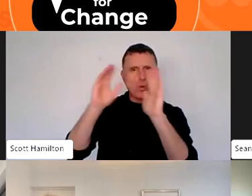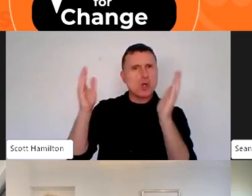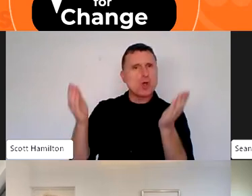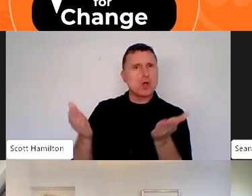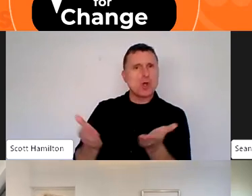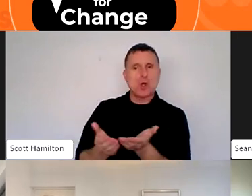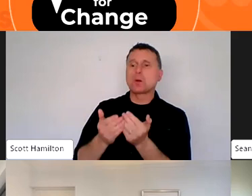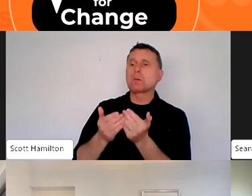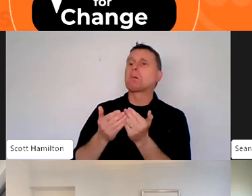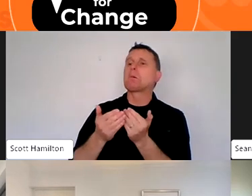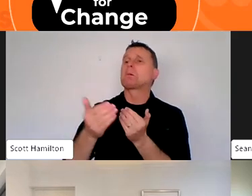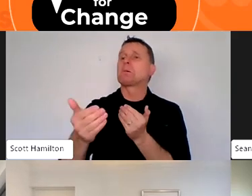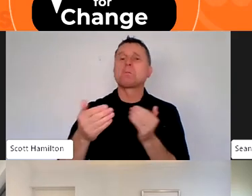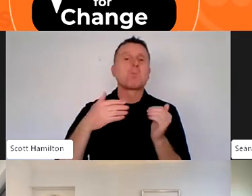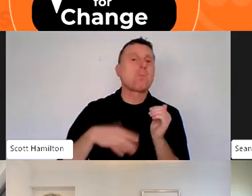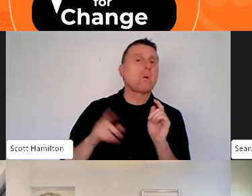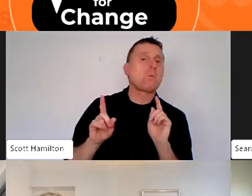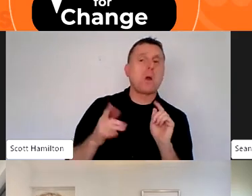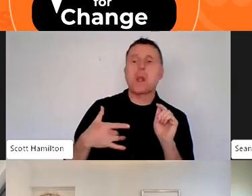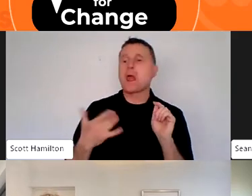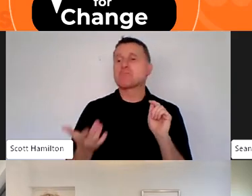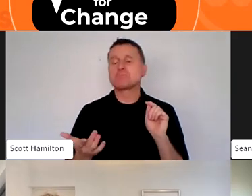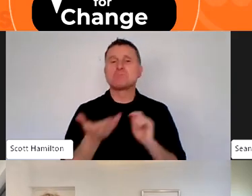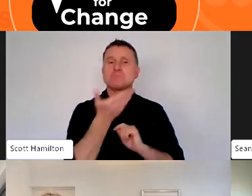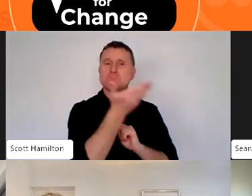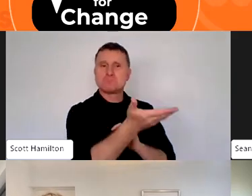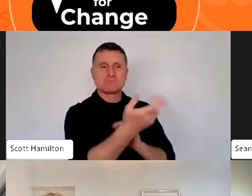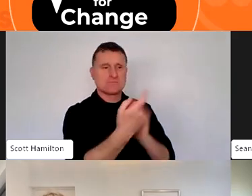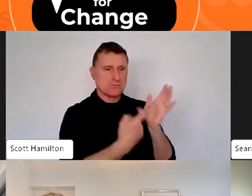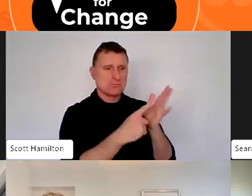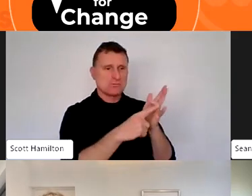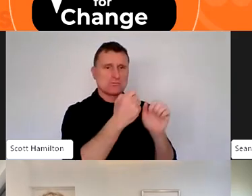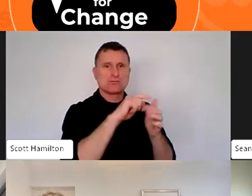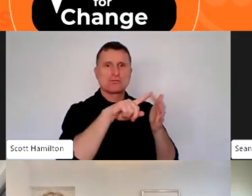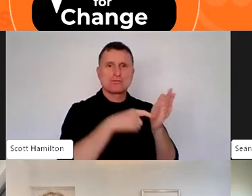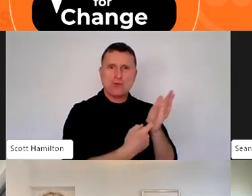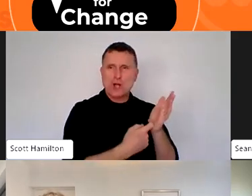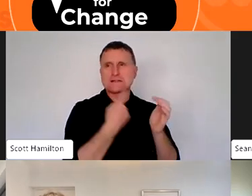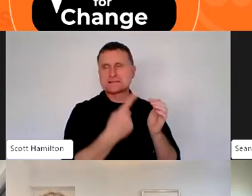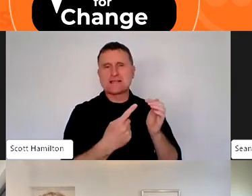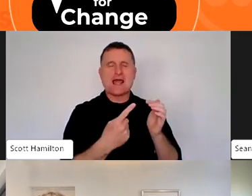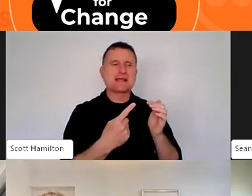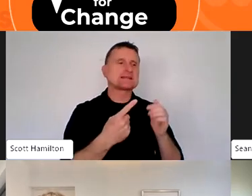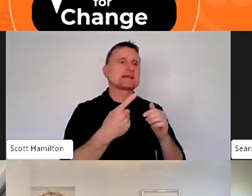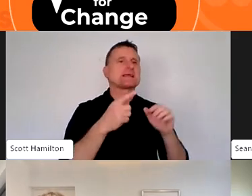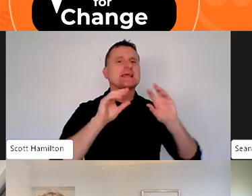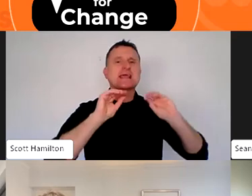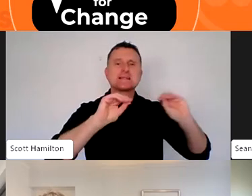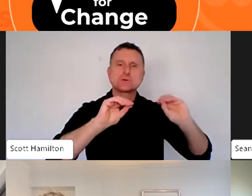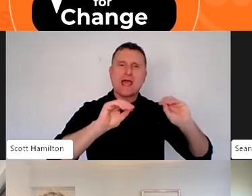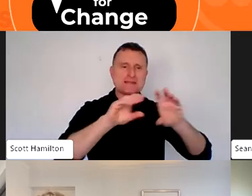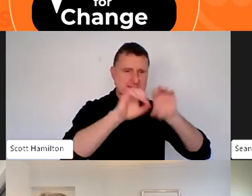in; he views education as an apprenticeship in democracy. That education is